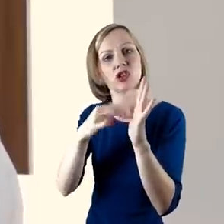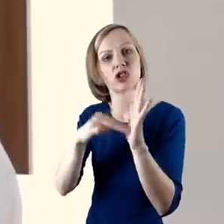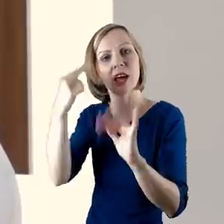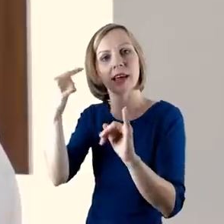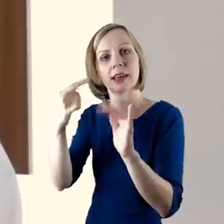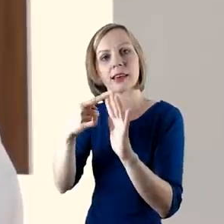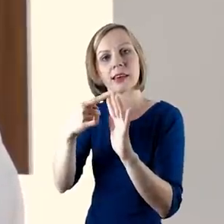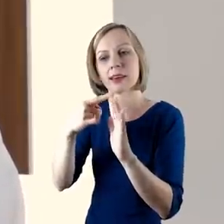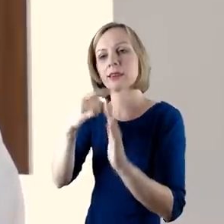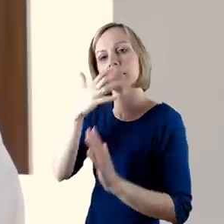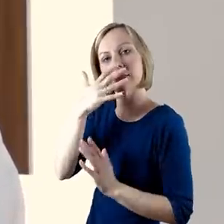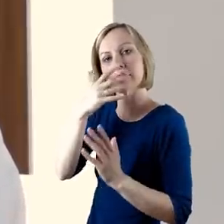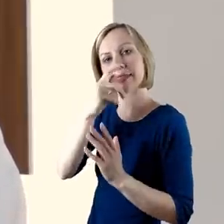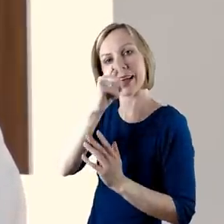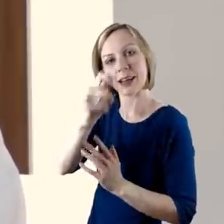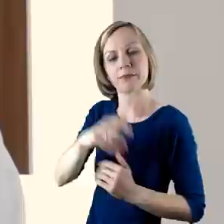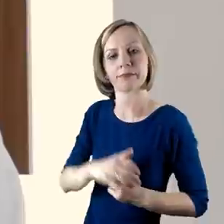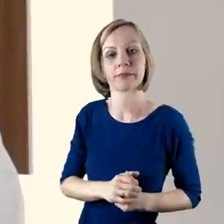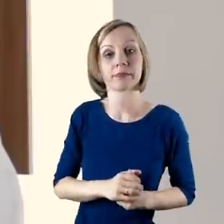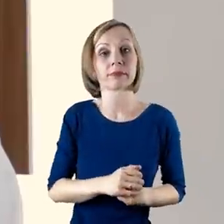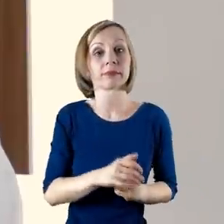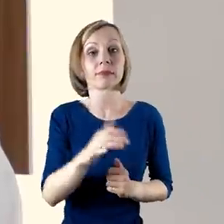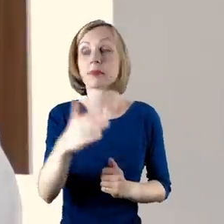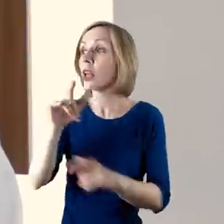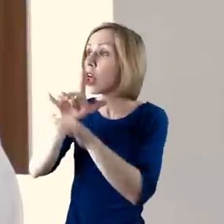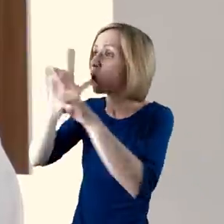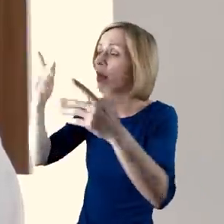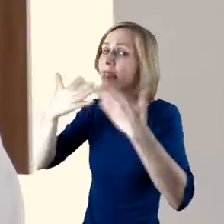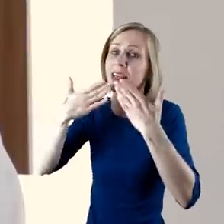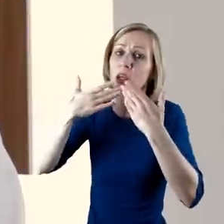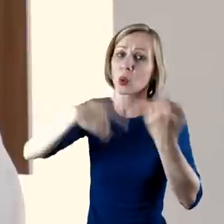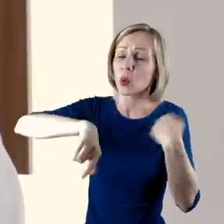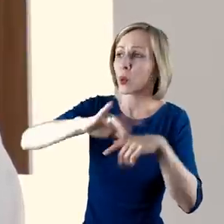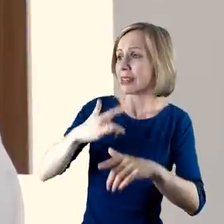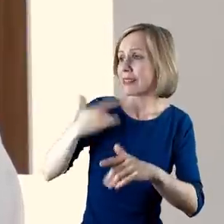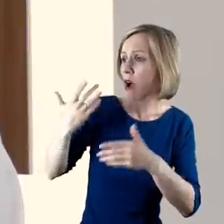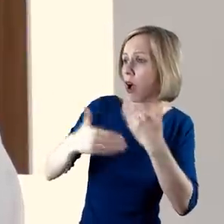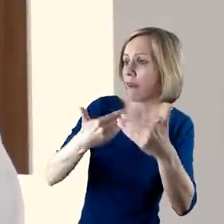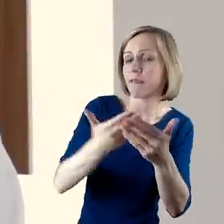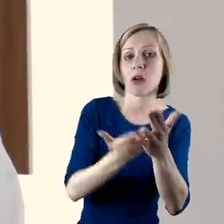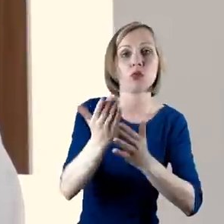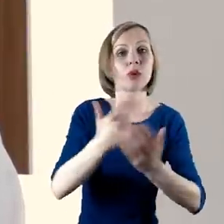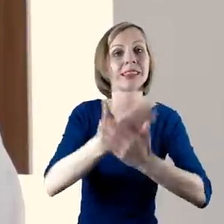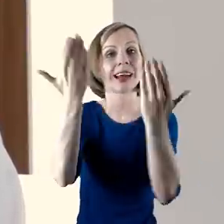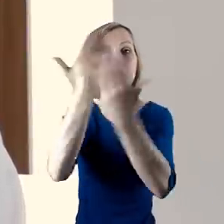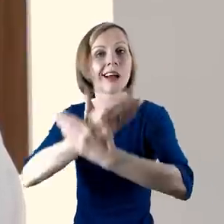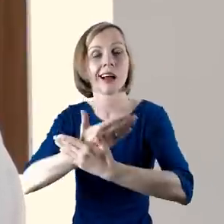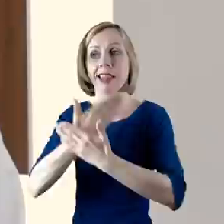O Lord, thank you for letting us survive the days and nights. Thank you for letting us be healthy.